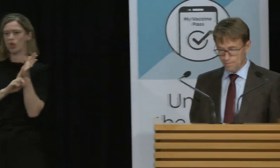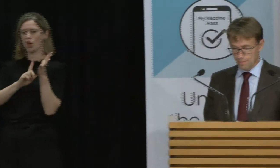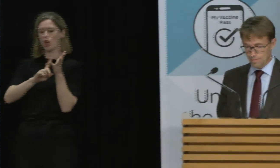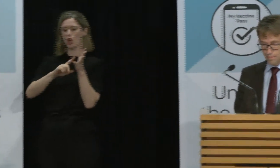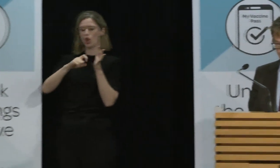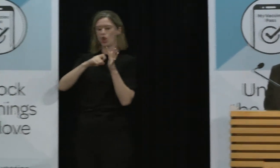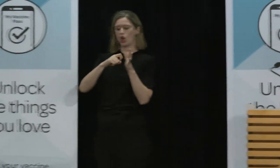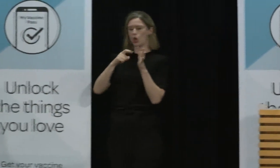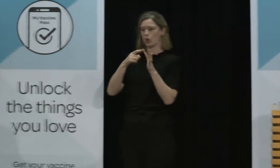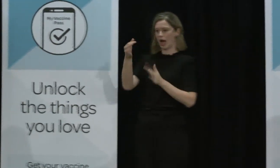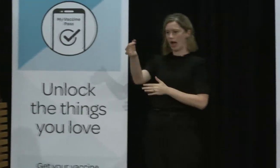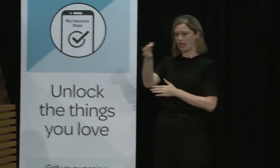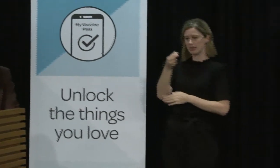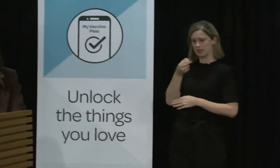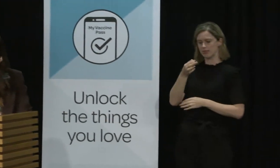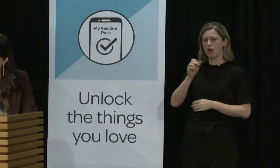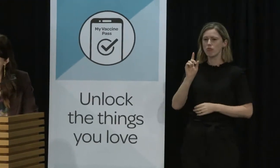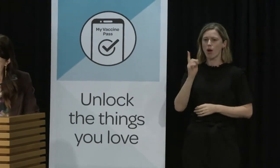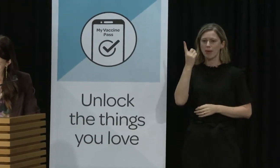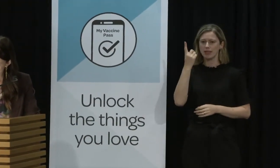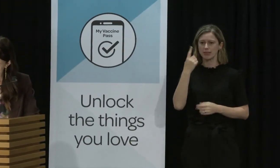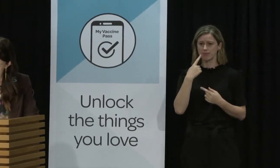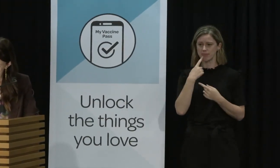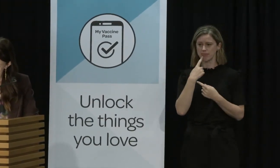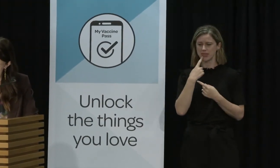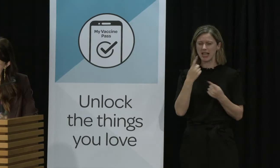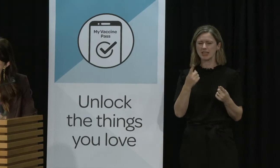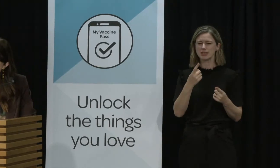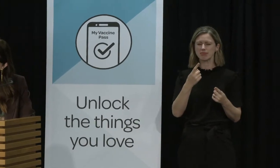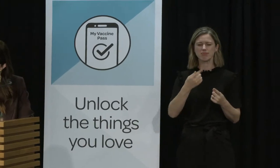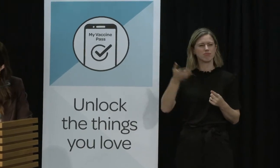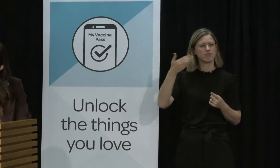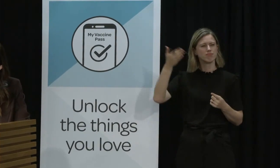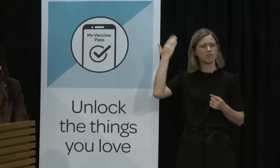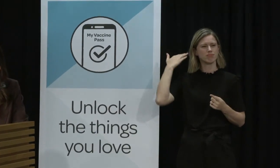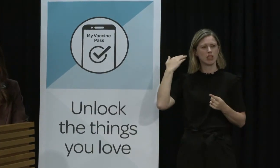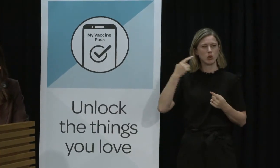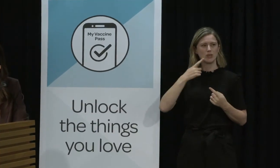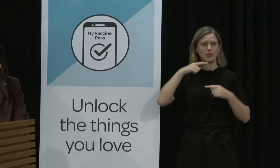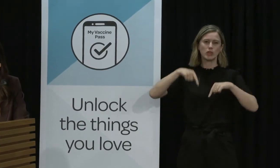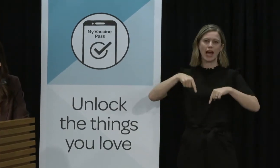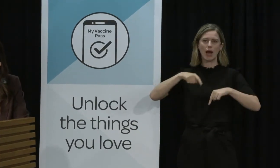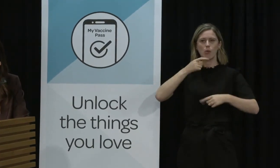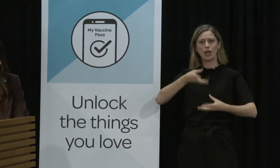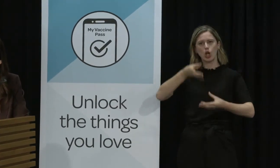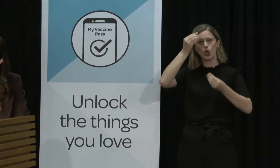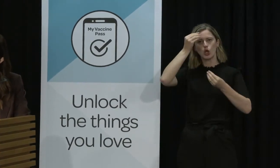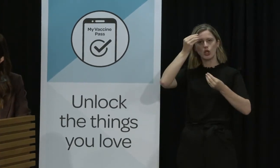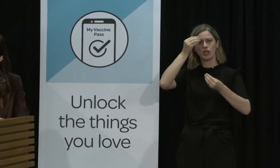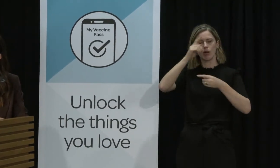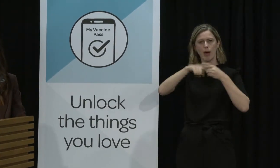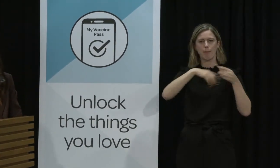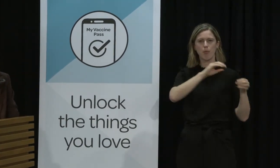be strengthens the red and improved and those improvements have been put in place. Luke, and then Jason and Henry.